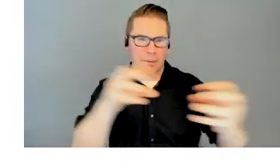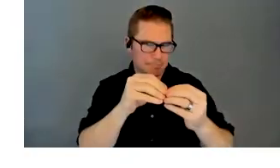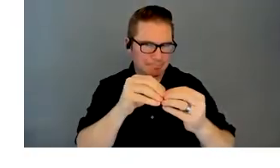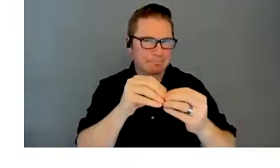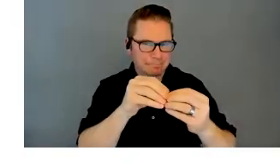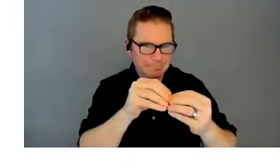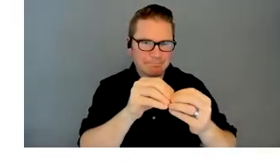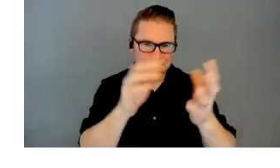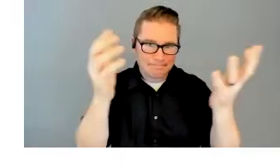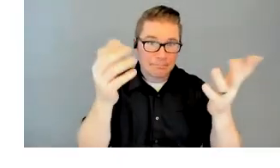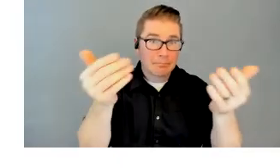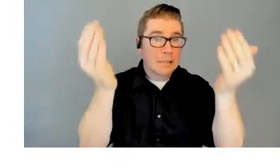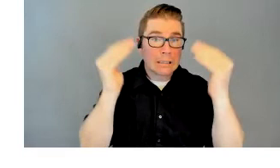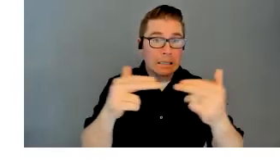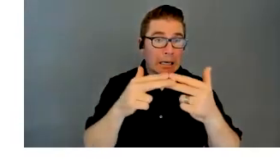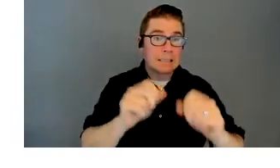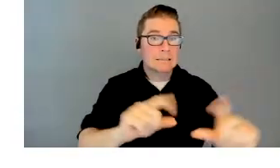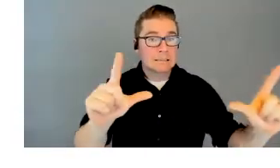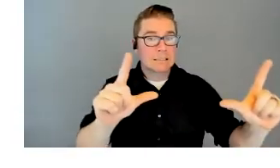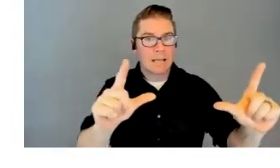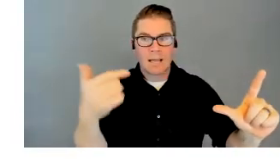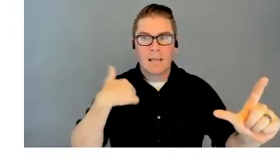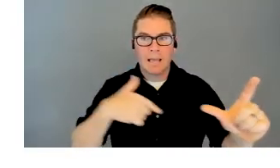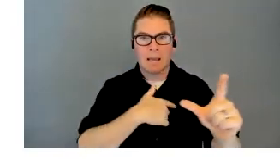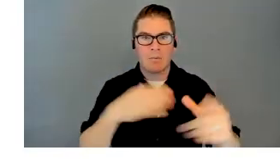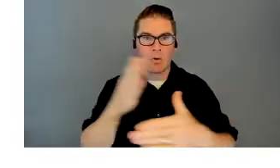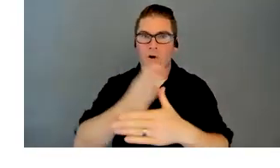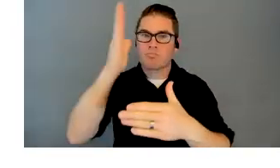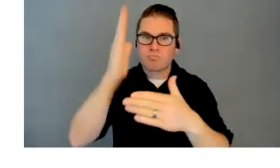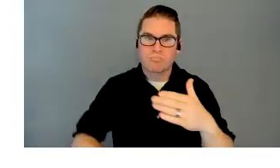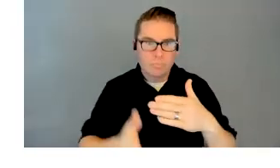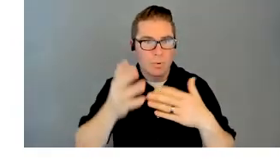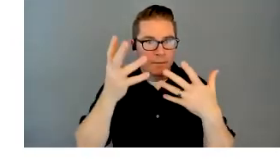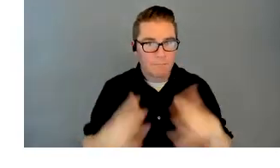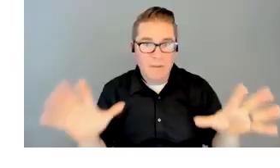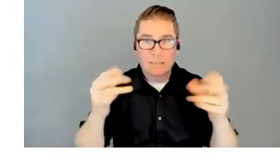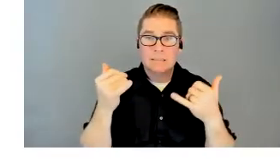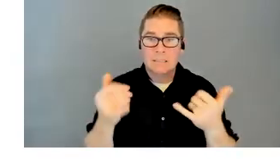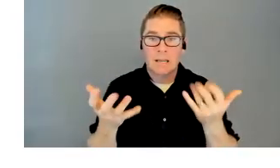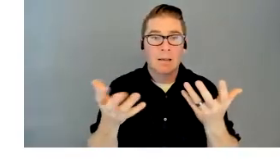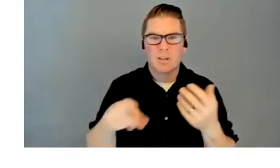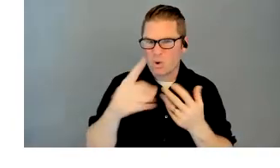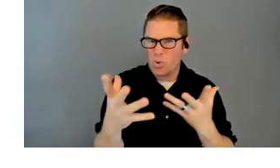And let's slap a bow on this because you all want the smoothies that Mariam's not going to give you